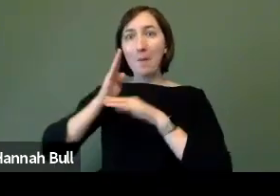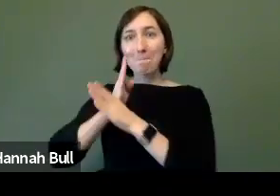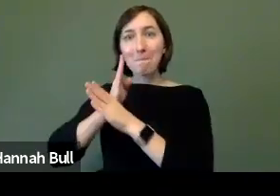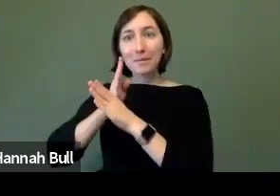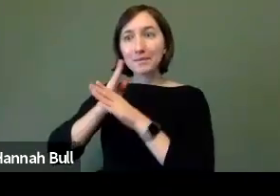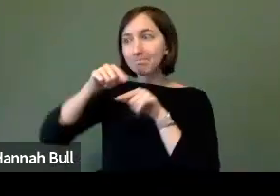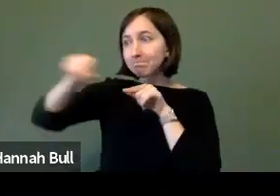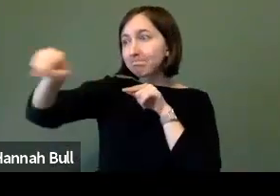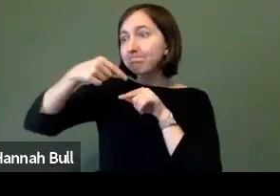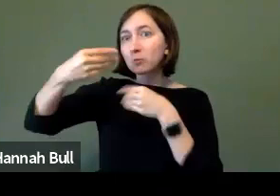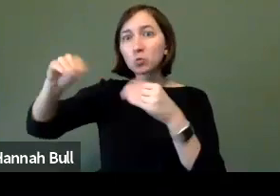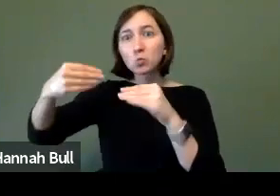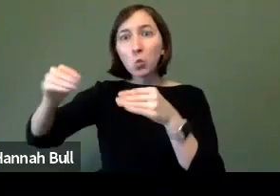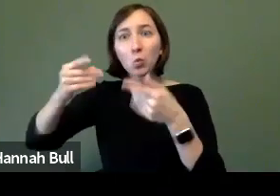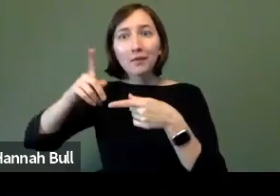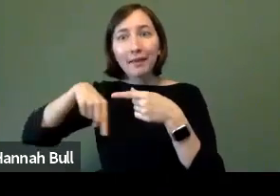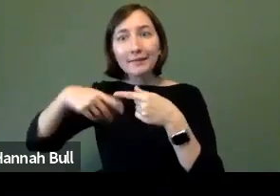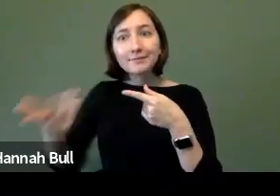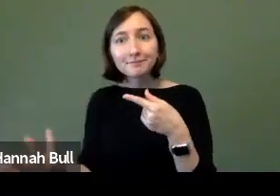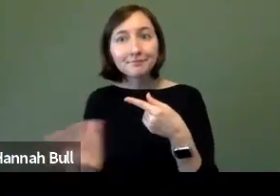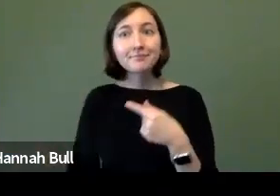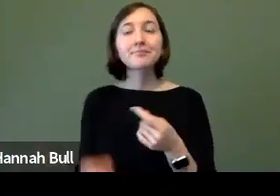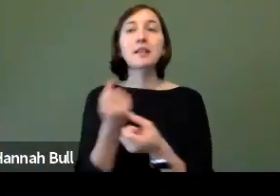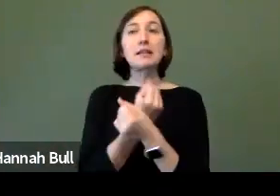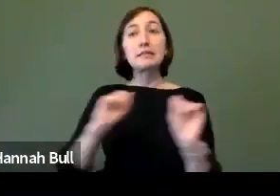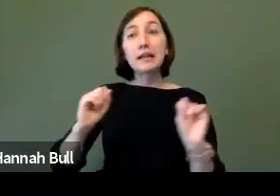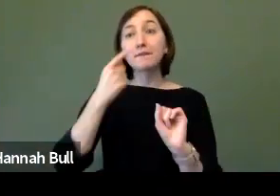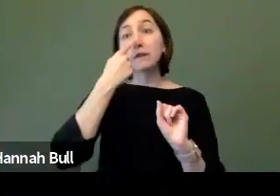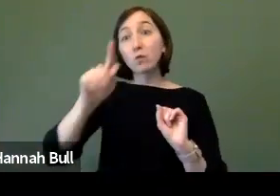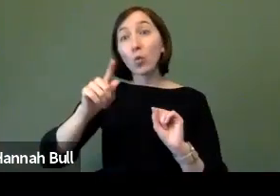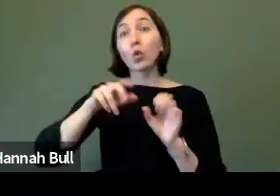Safety of ride share, and inaccessibility of ride share are a concern.